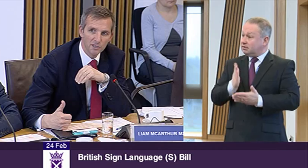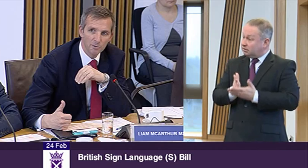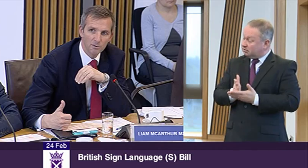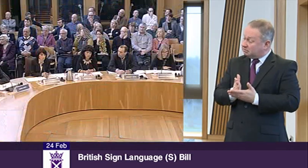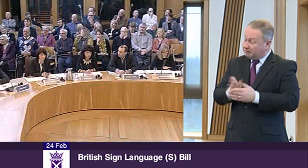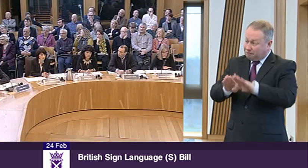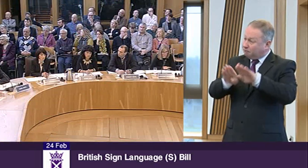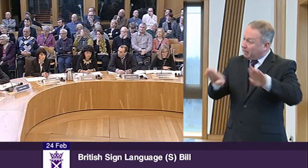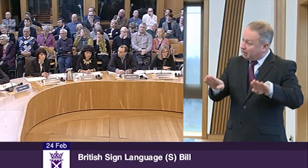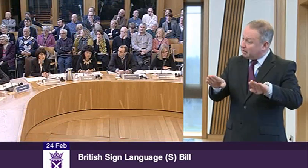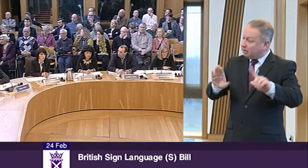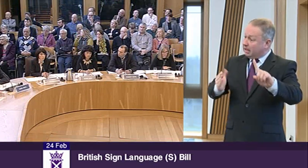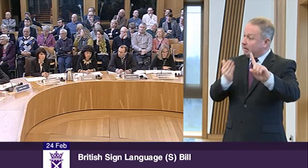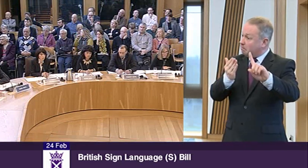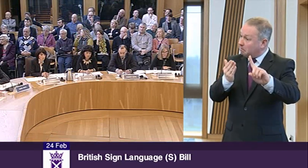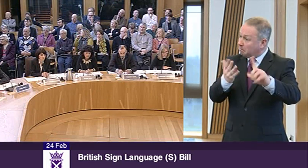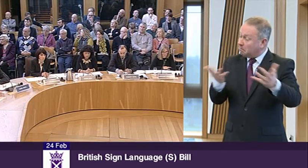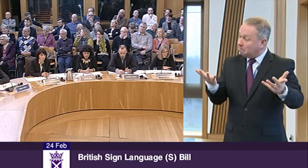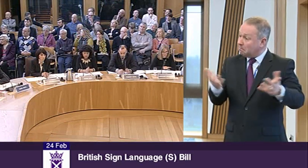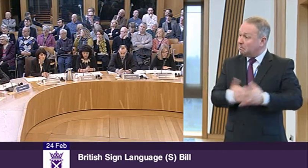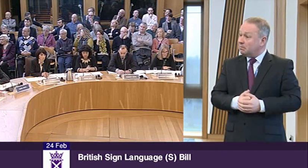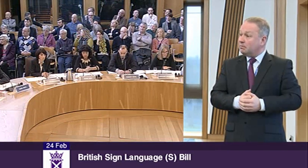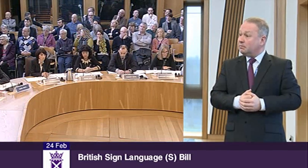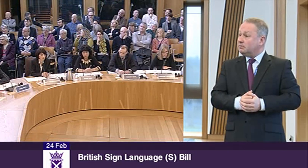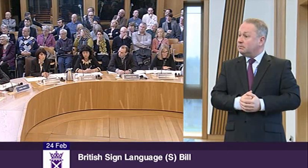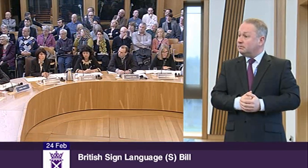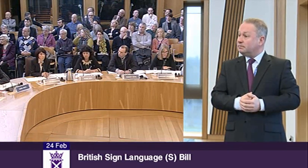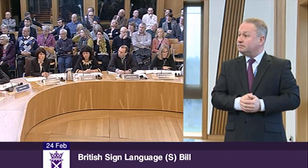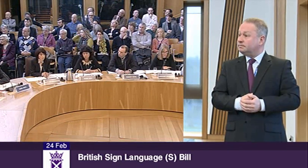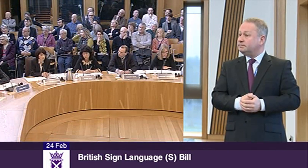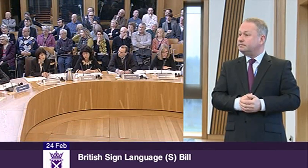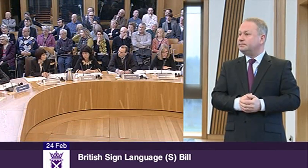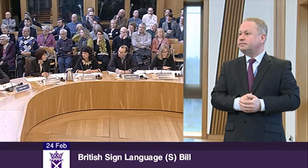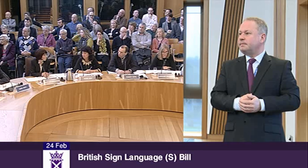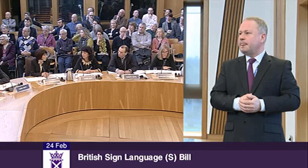community. Is not that a reasonable proposition for that community to make?